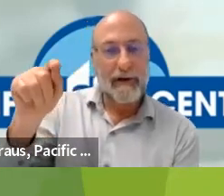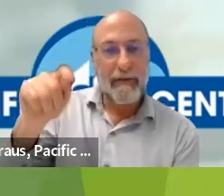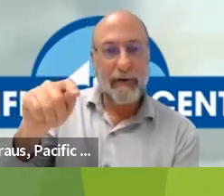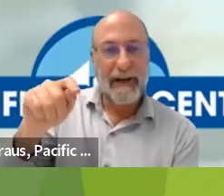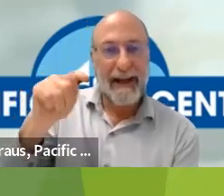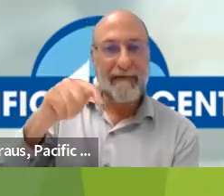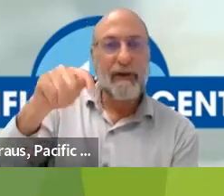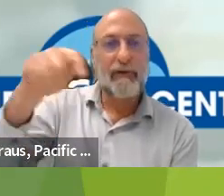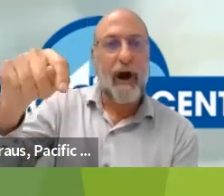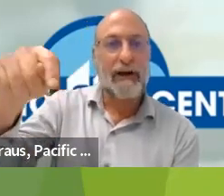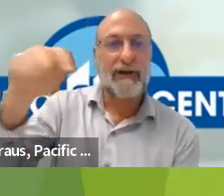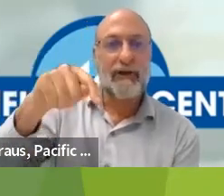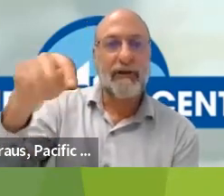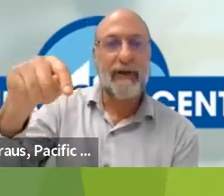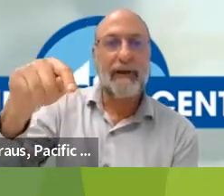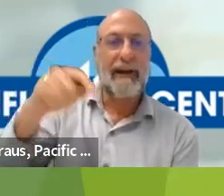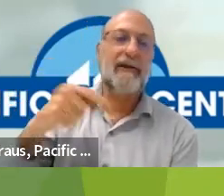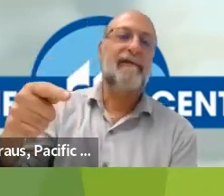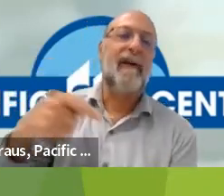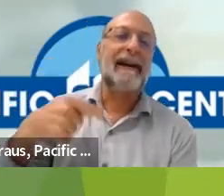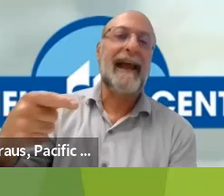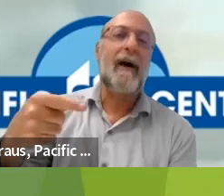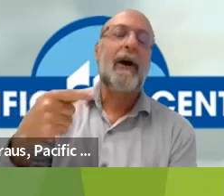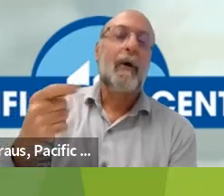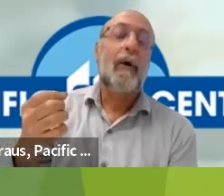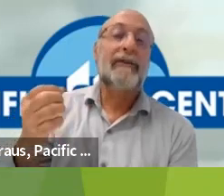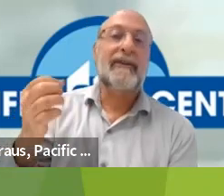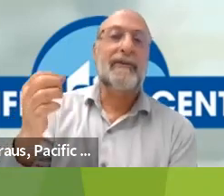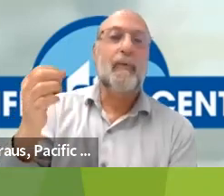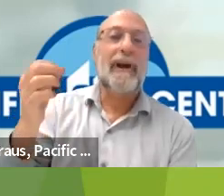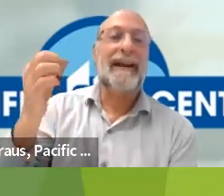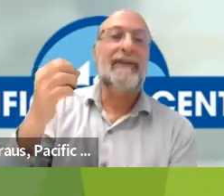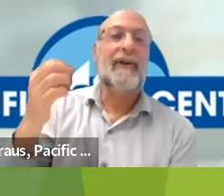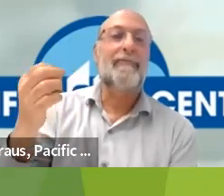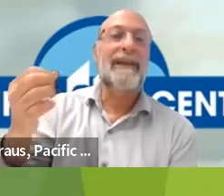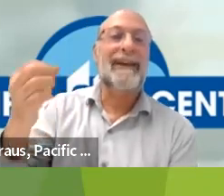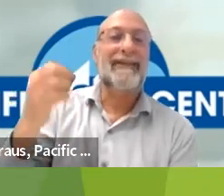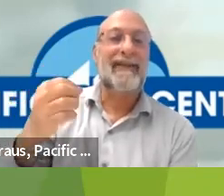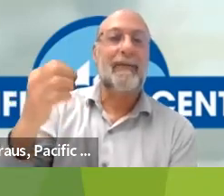community and you talk to your community and you find out what is going to be accessible